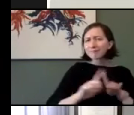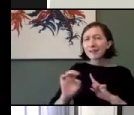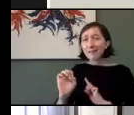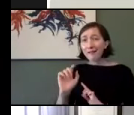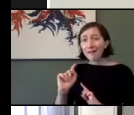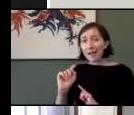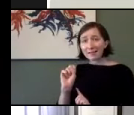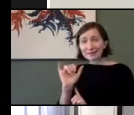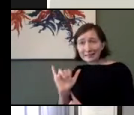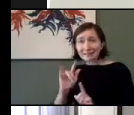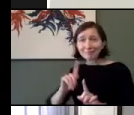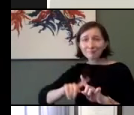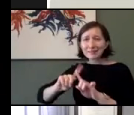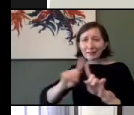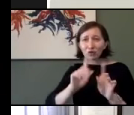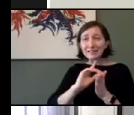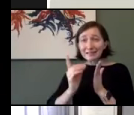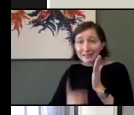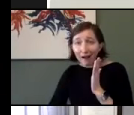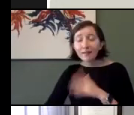like Esty, Pinterest.